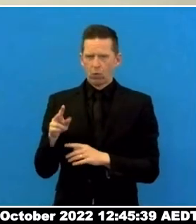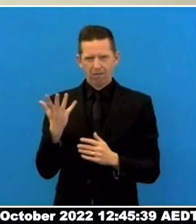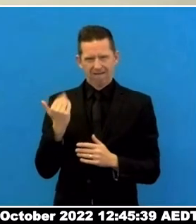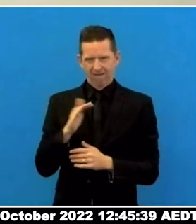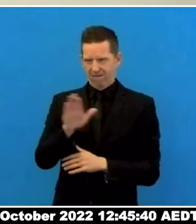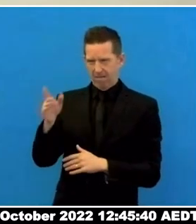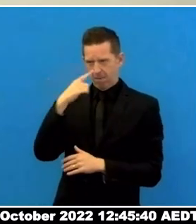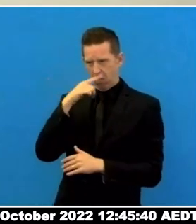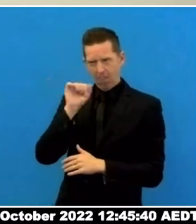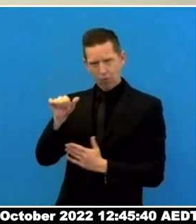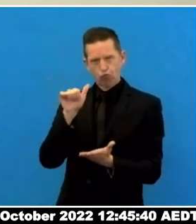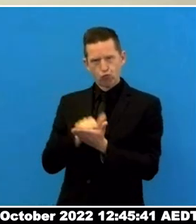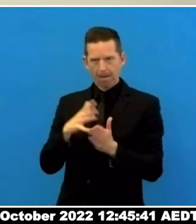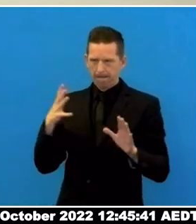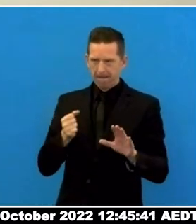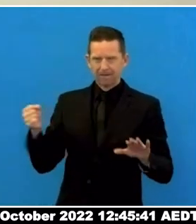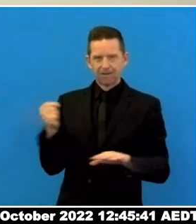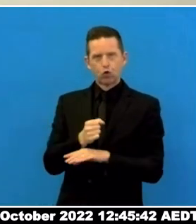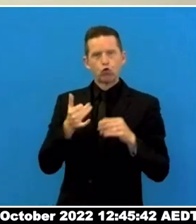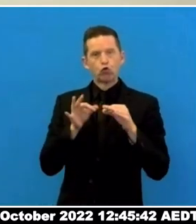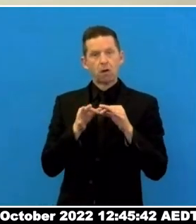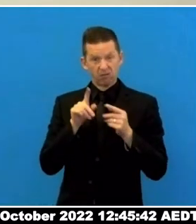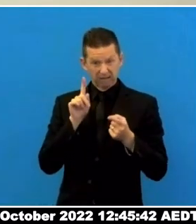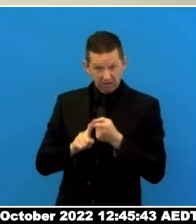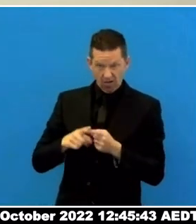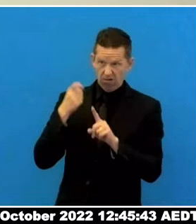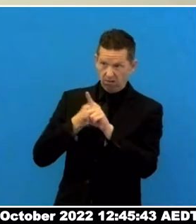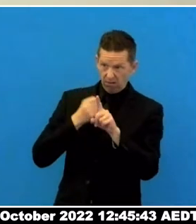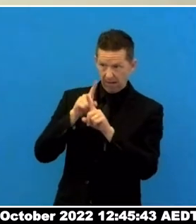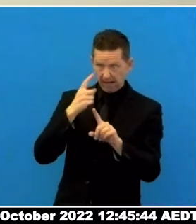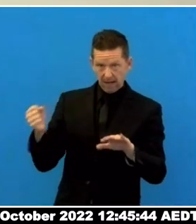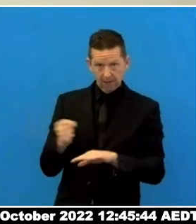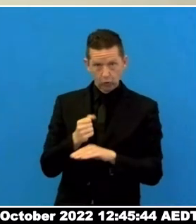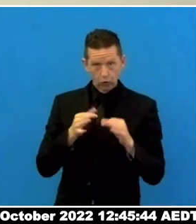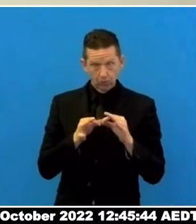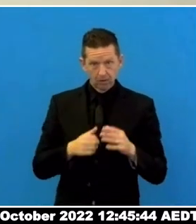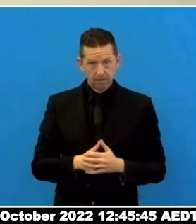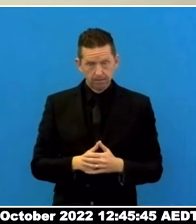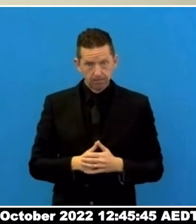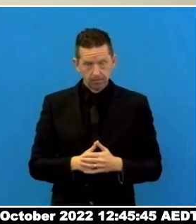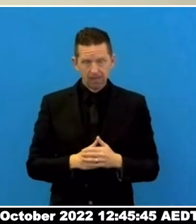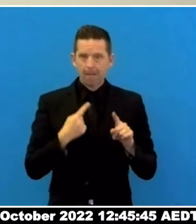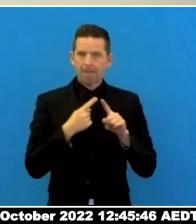But that is still an issue at a very basic level. Prolonged wait times for processing of applications